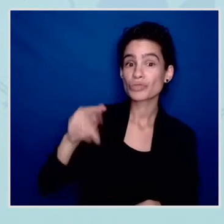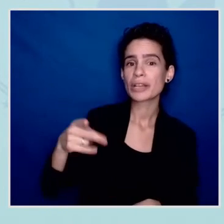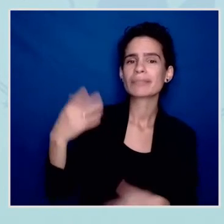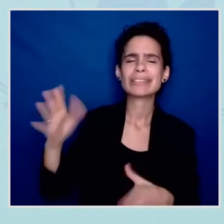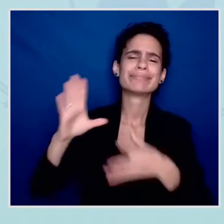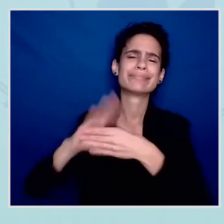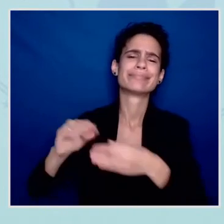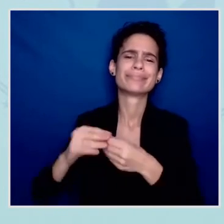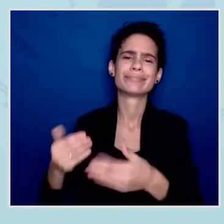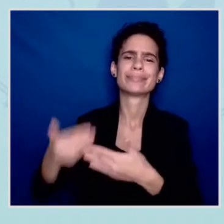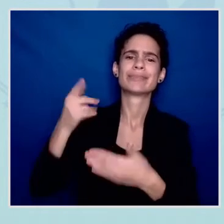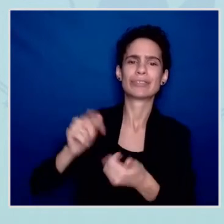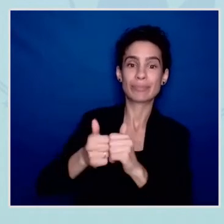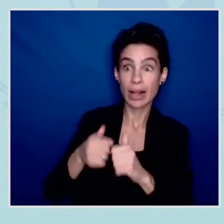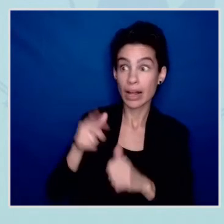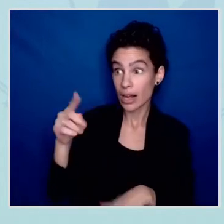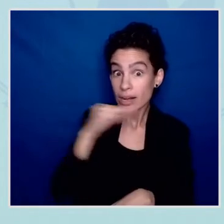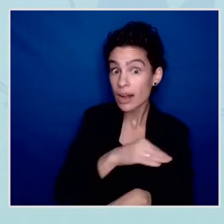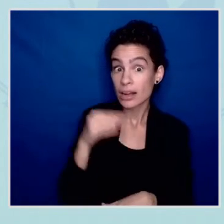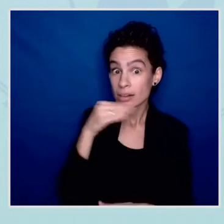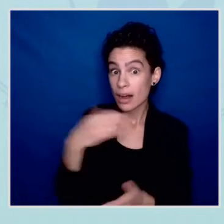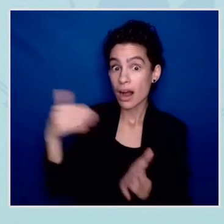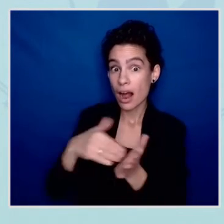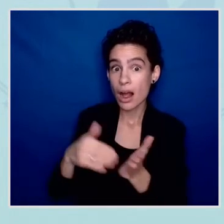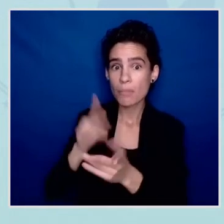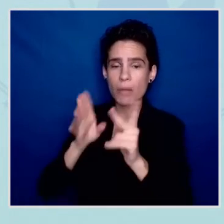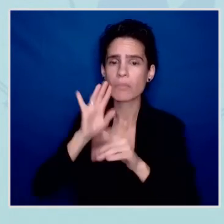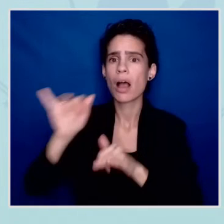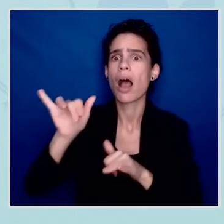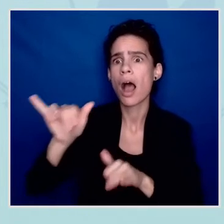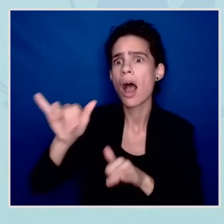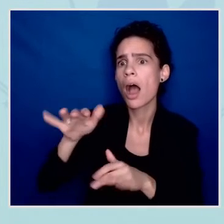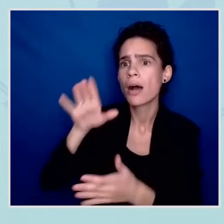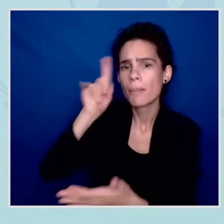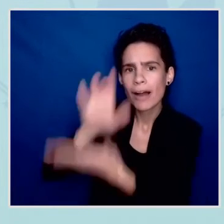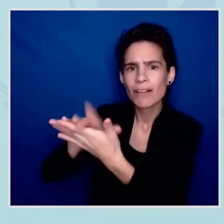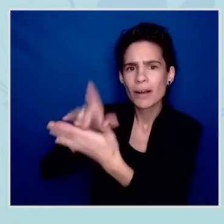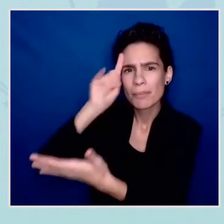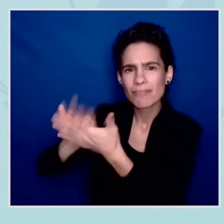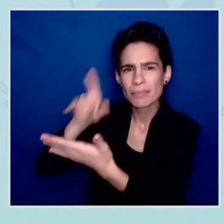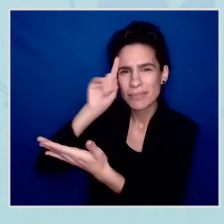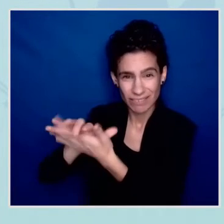MAN, ONE WOMAN TO REPEAT THE LIE OVER AND OVER AGAIN.